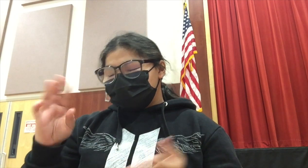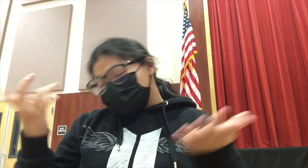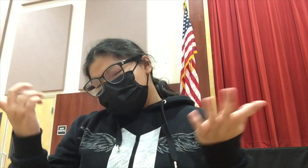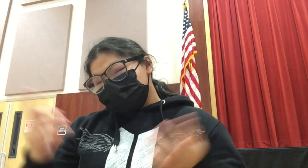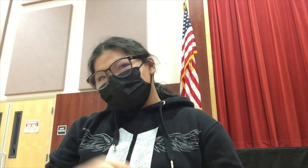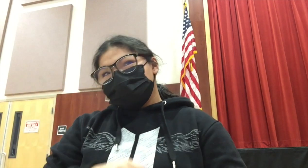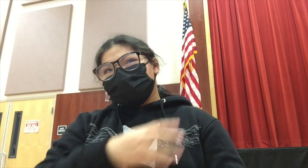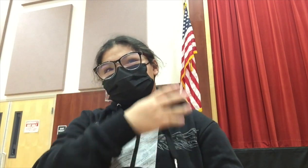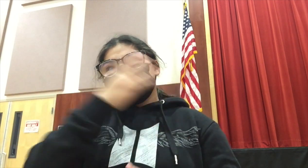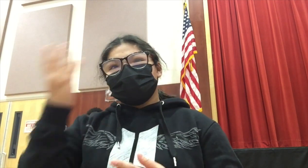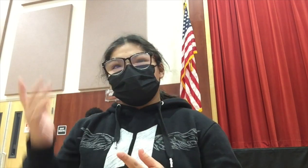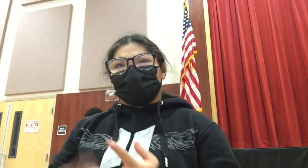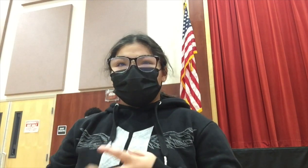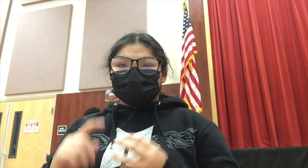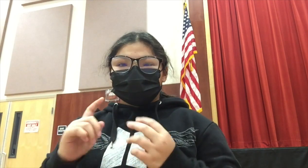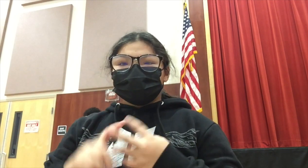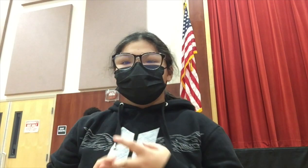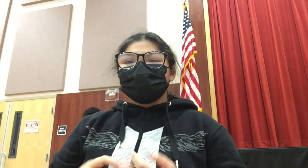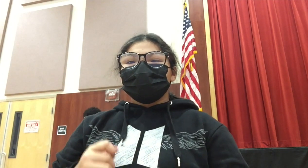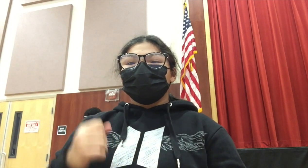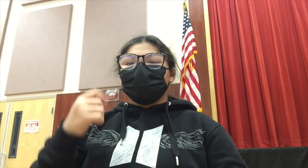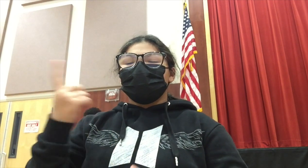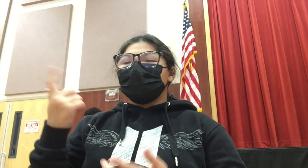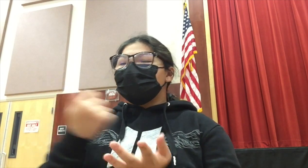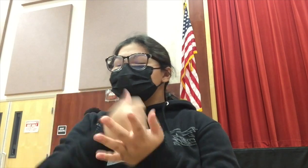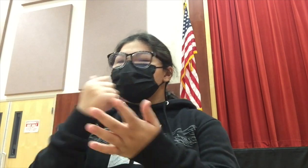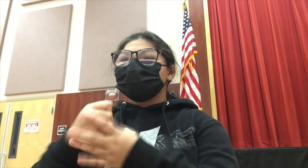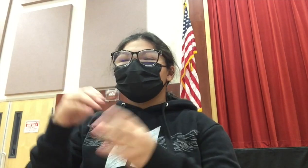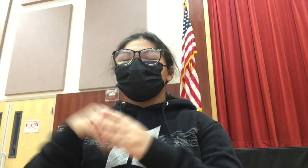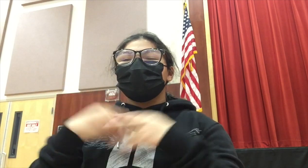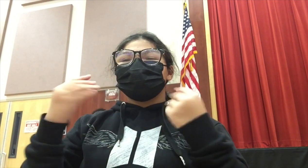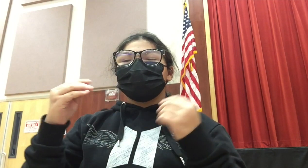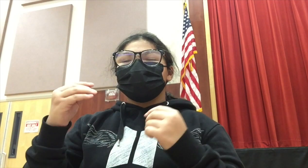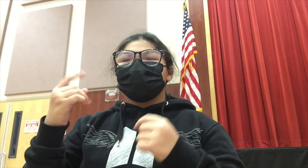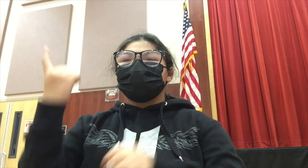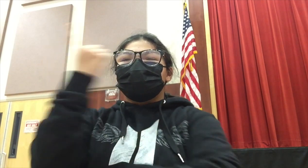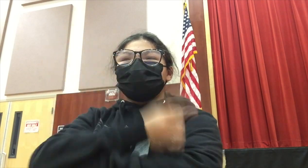college or something I don't know, and.